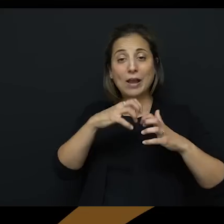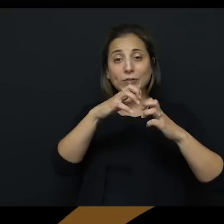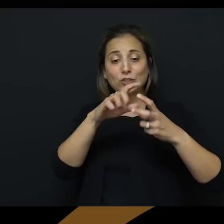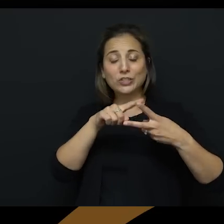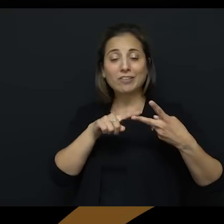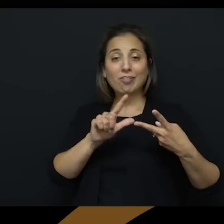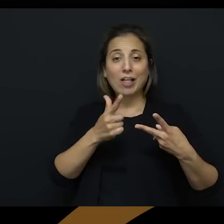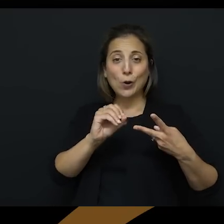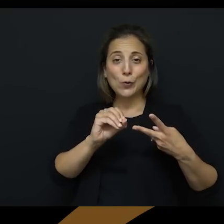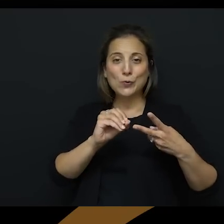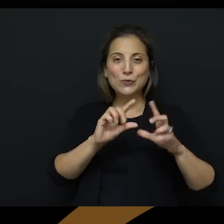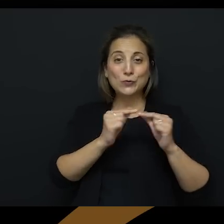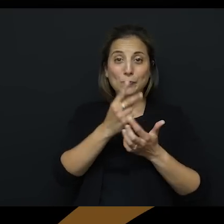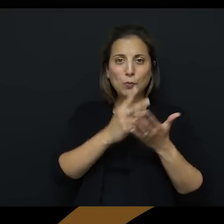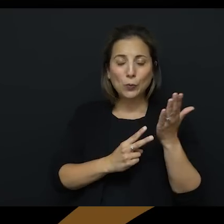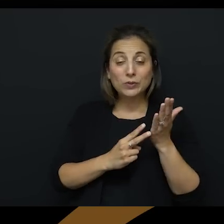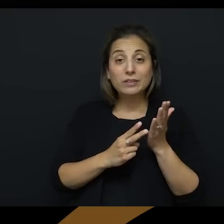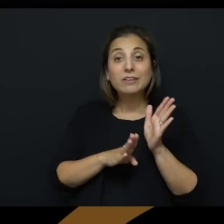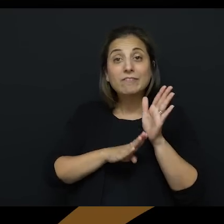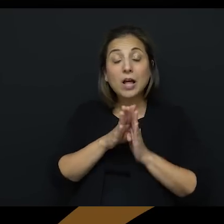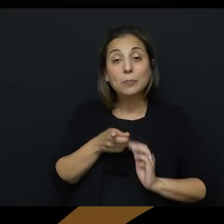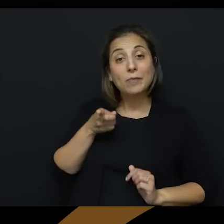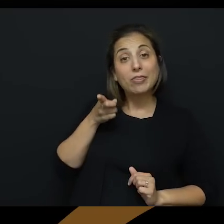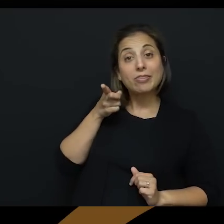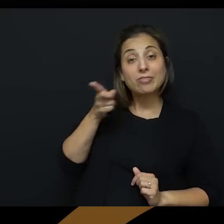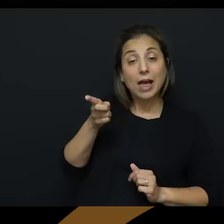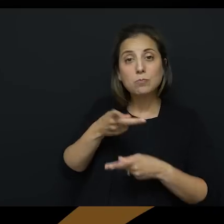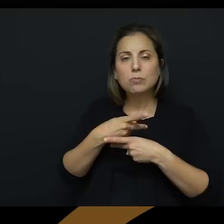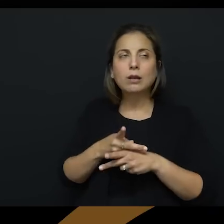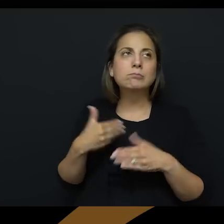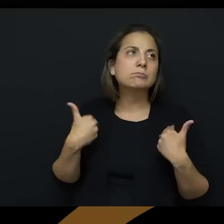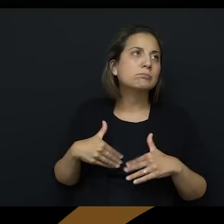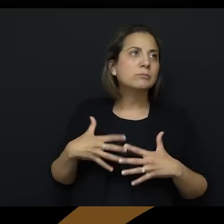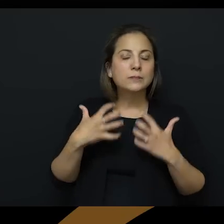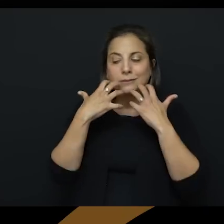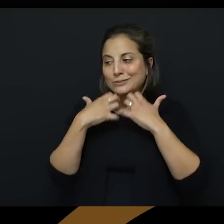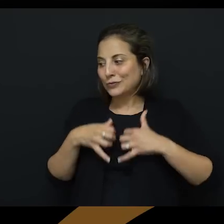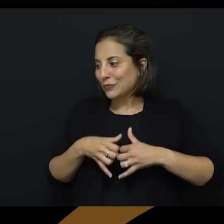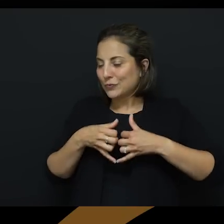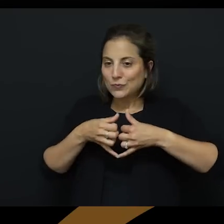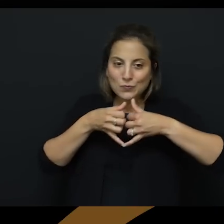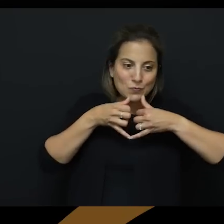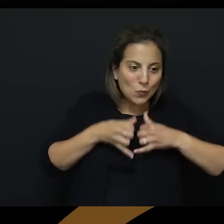It's a great honor to be here to represent both the LEGO foundation and the LEGO group.